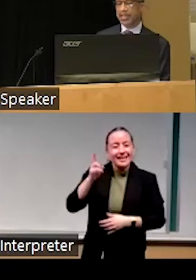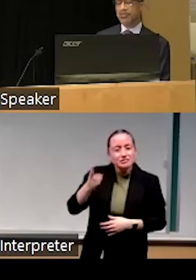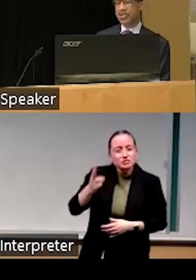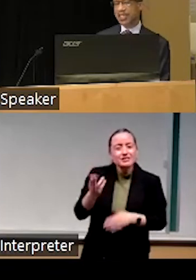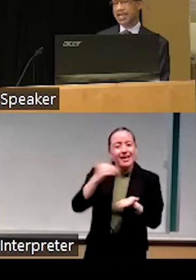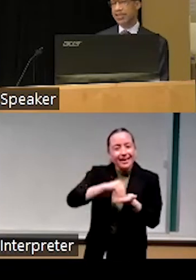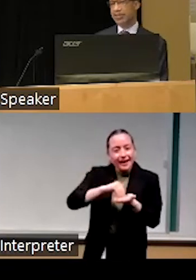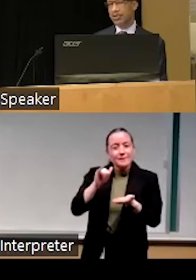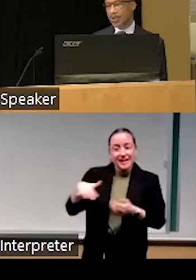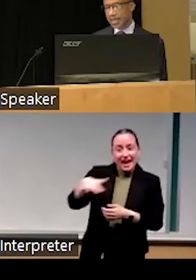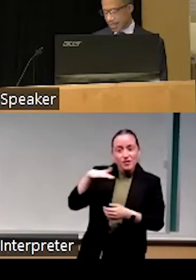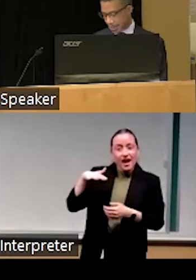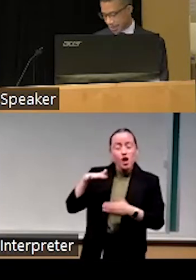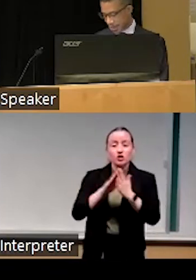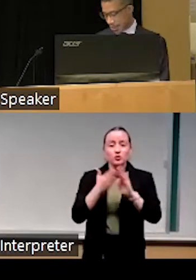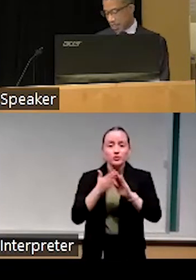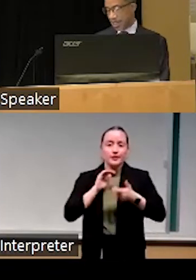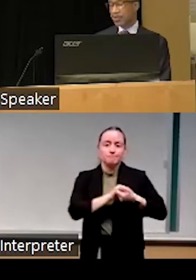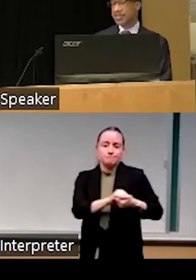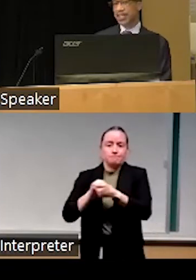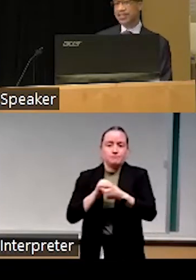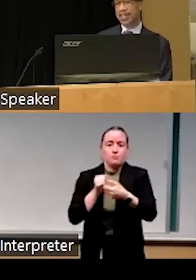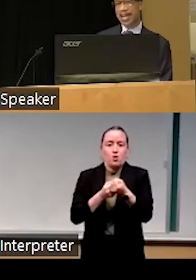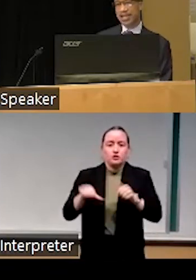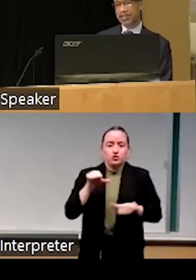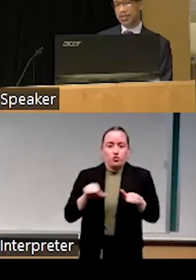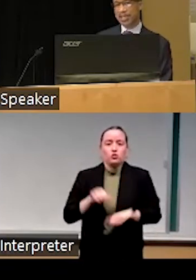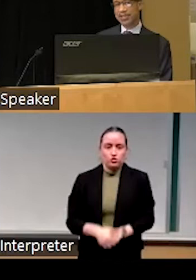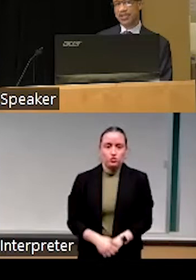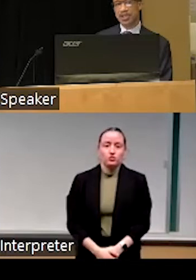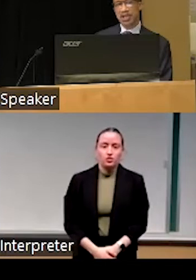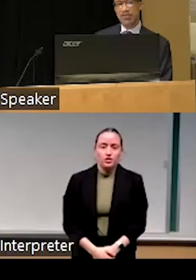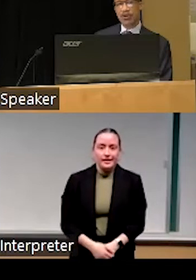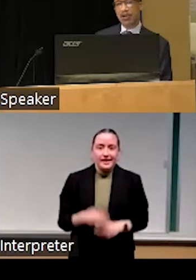that Community together in the way that it did and I would suggest that it has some lessons for